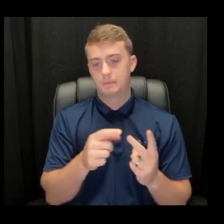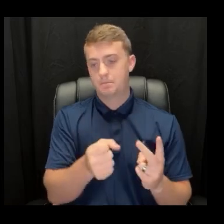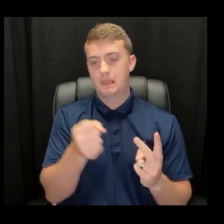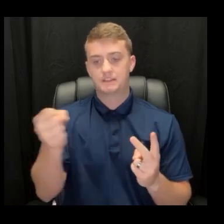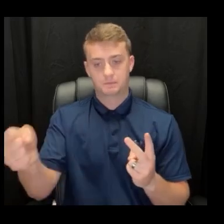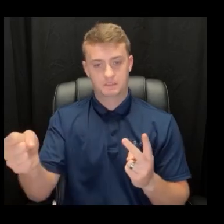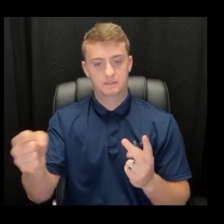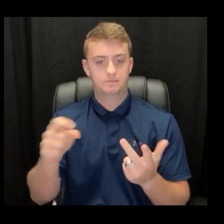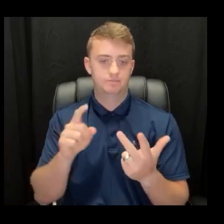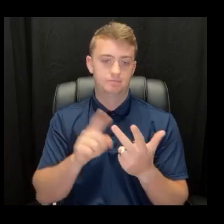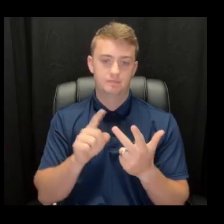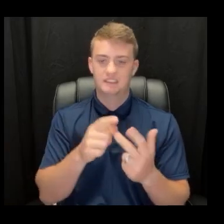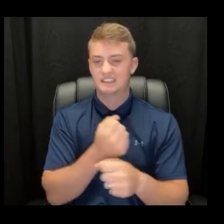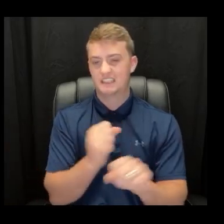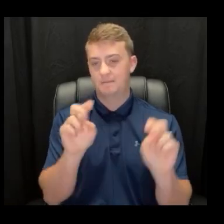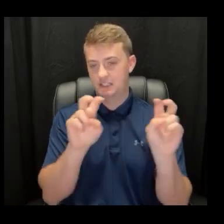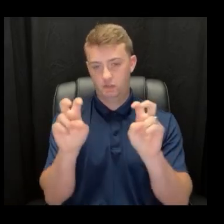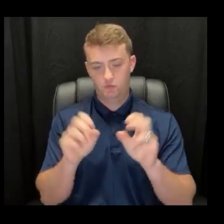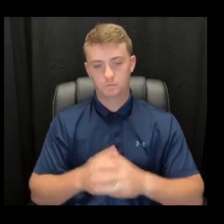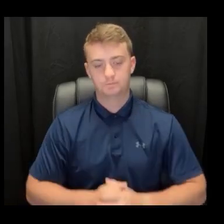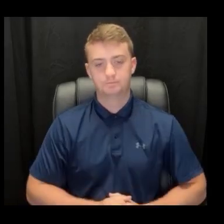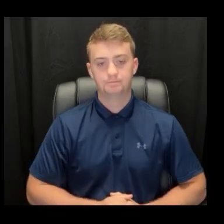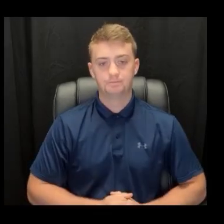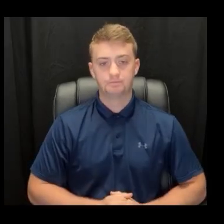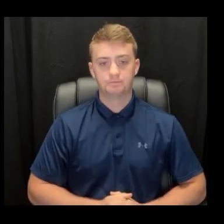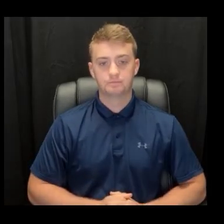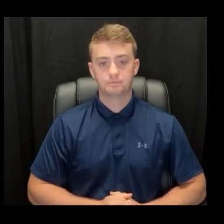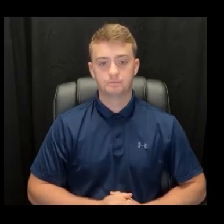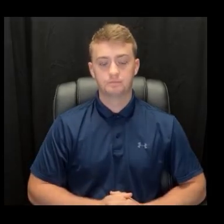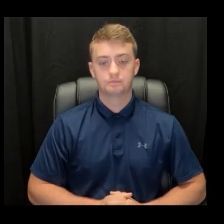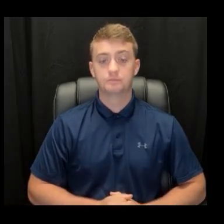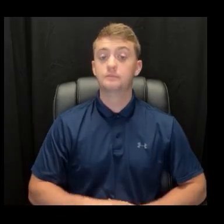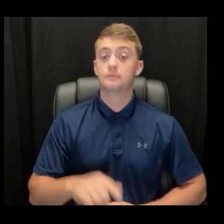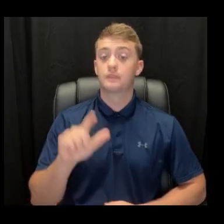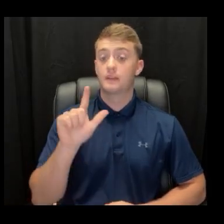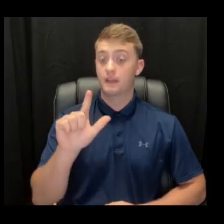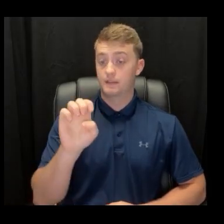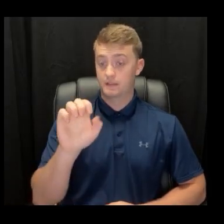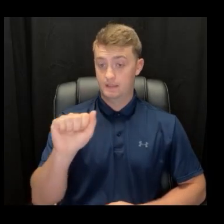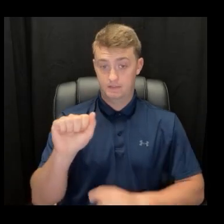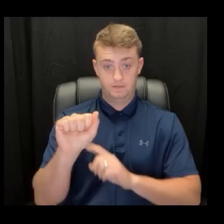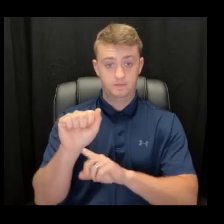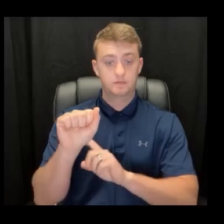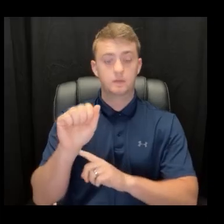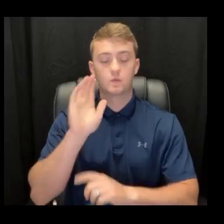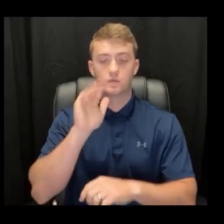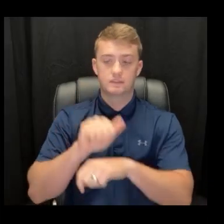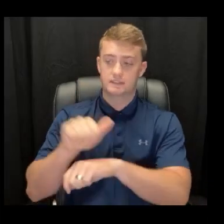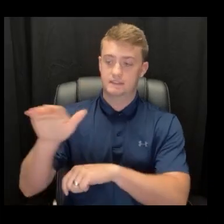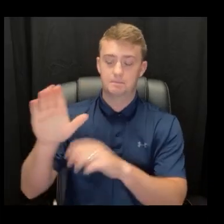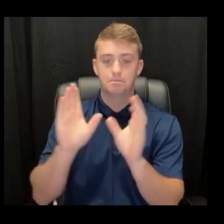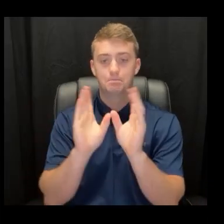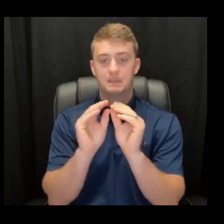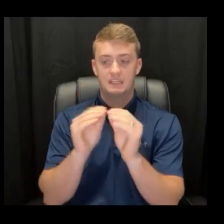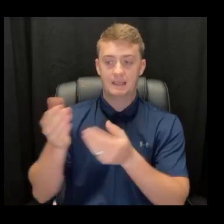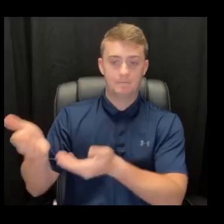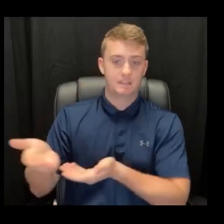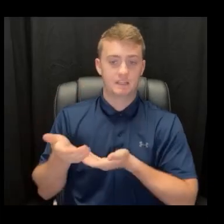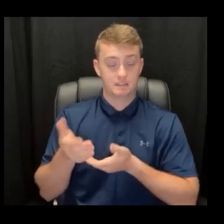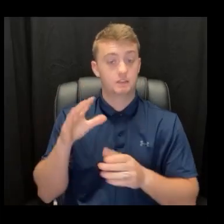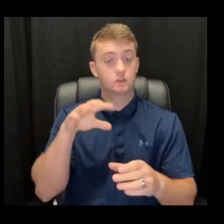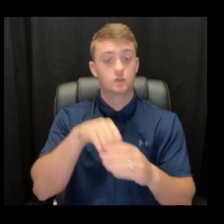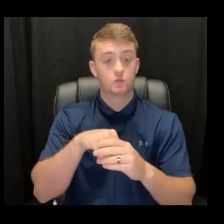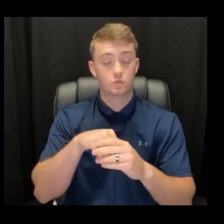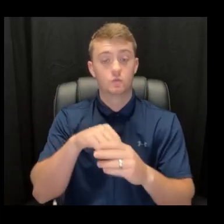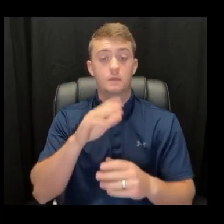a safety issue. The LEA shall send the meeting invitation which includes that the parent may